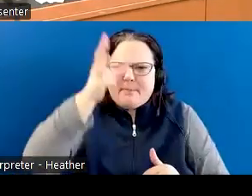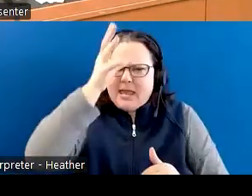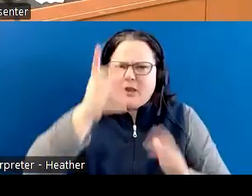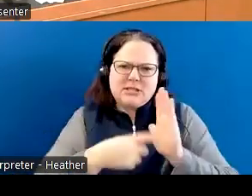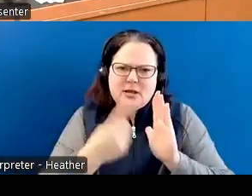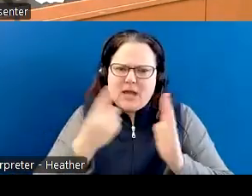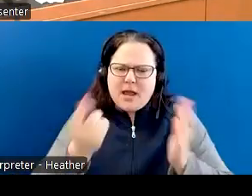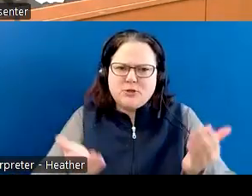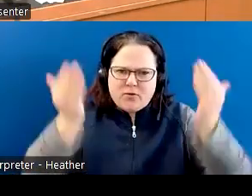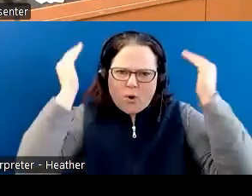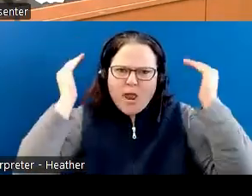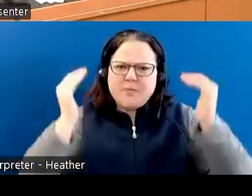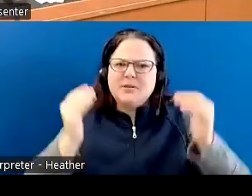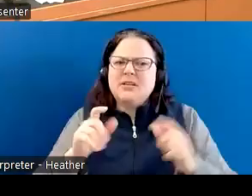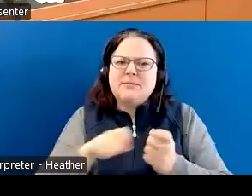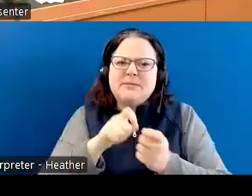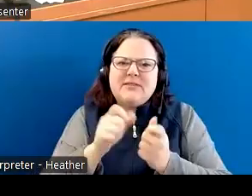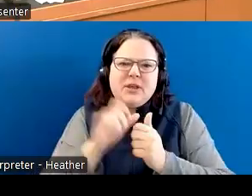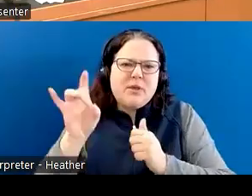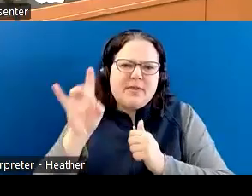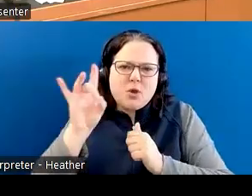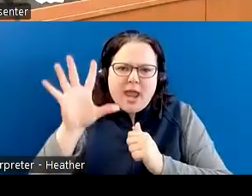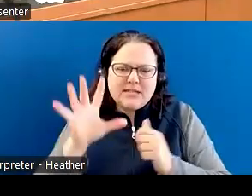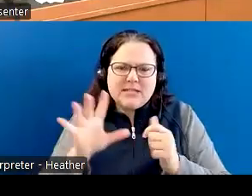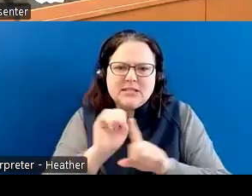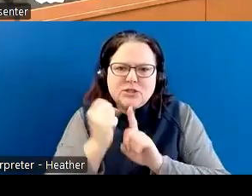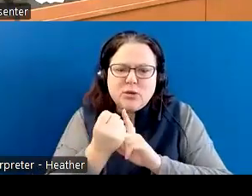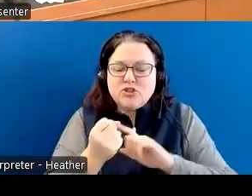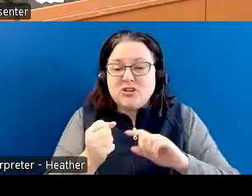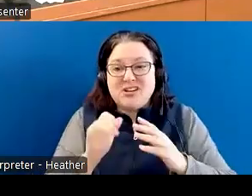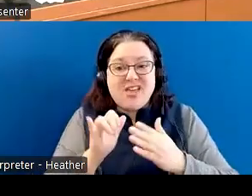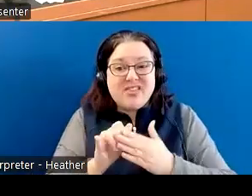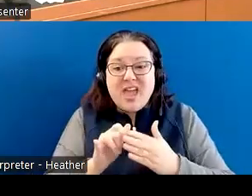uh especially in a crisis situation that they are just you know questioned and you're you're